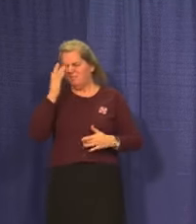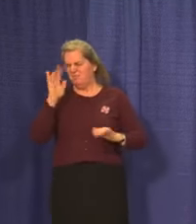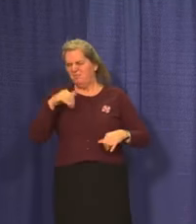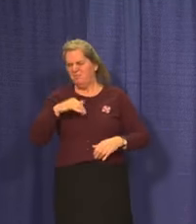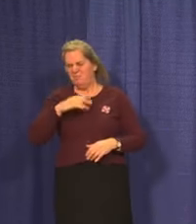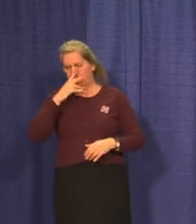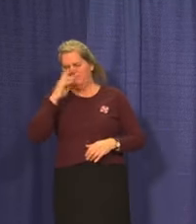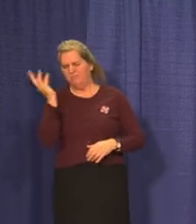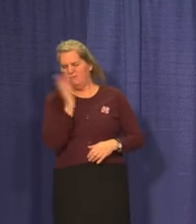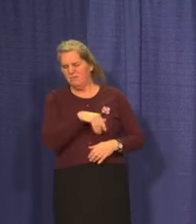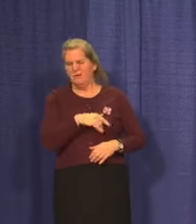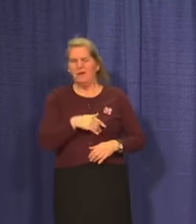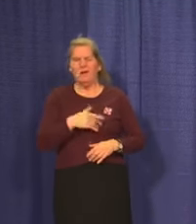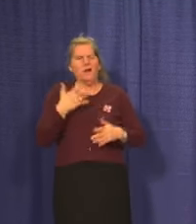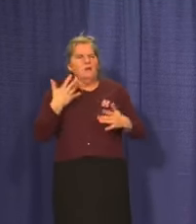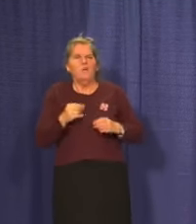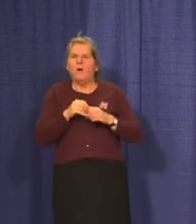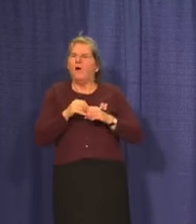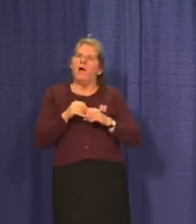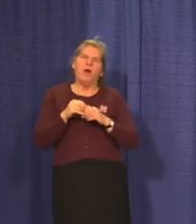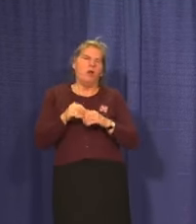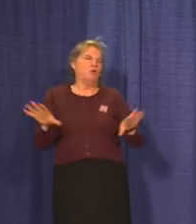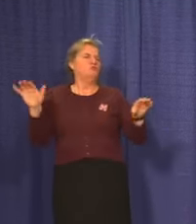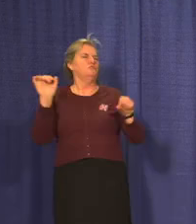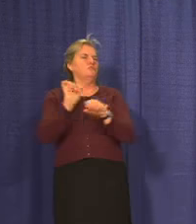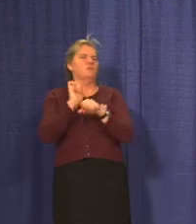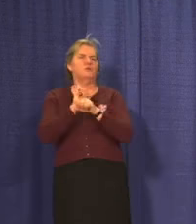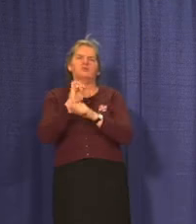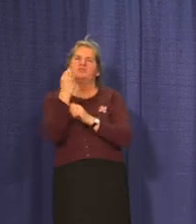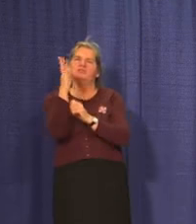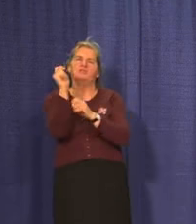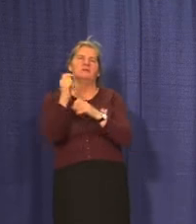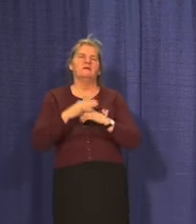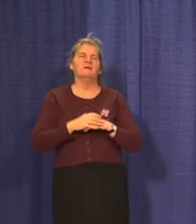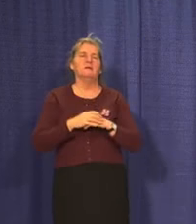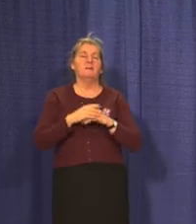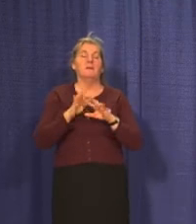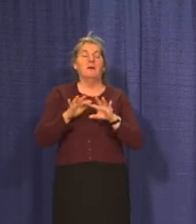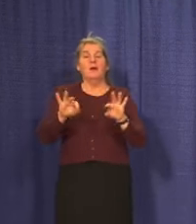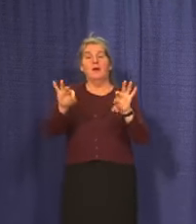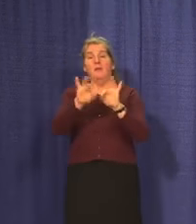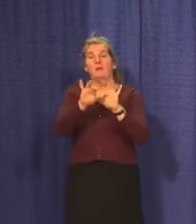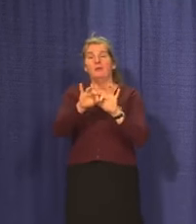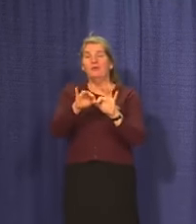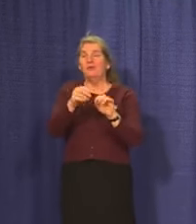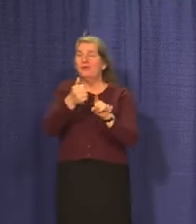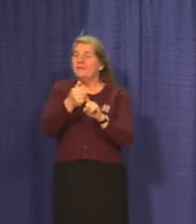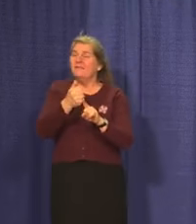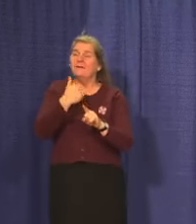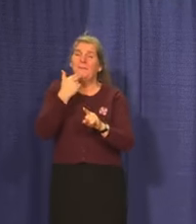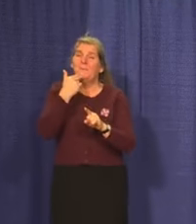SHIFT OR A DAY AT THE SHOP. BE AWARE, EVEN IF YOU ARE FEELING JUST A LITTLE BIT OFF,